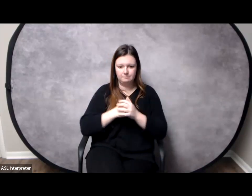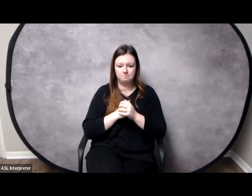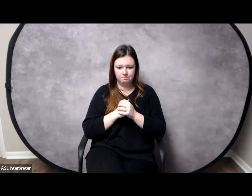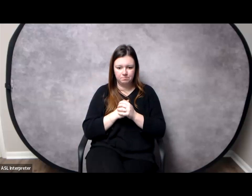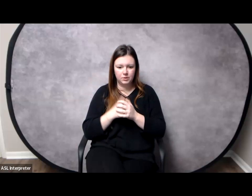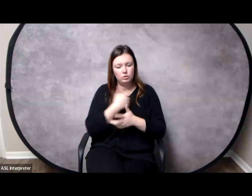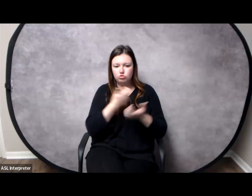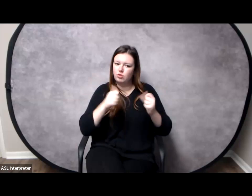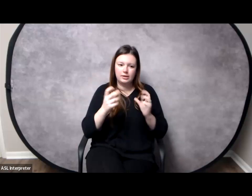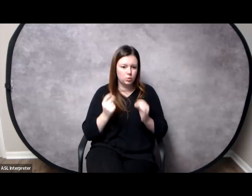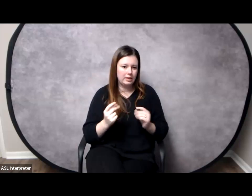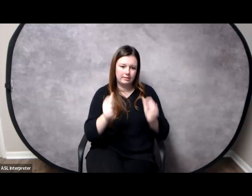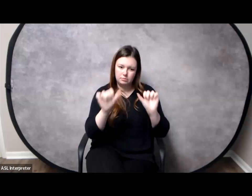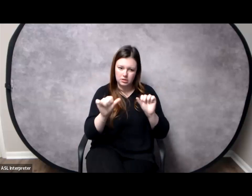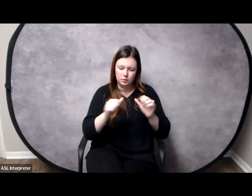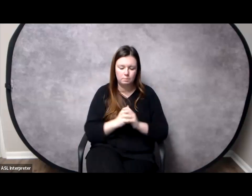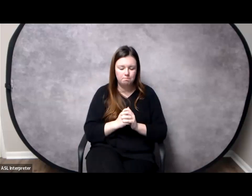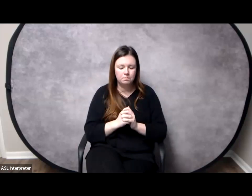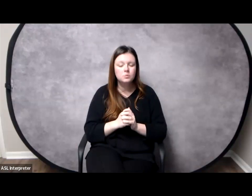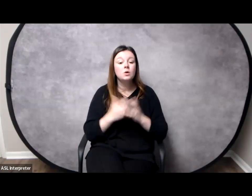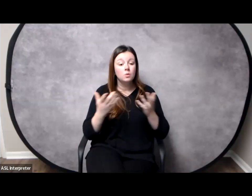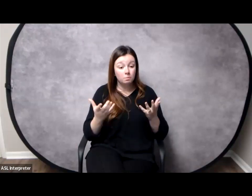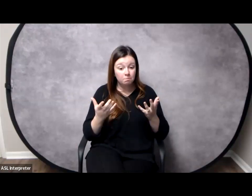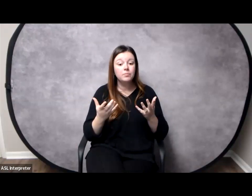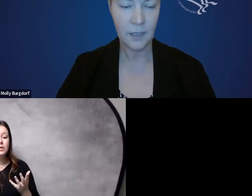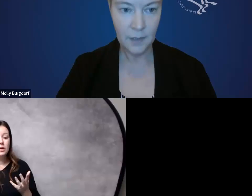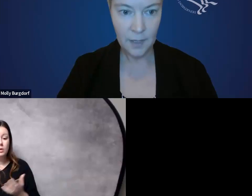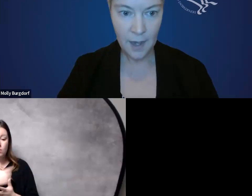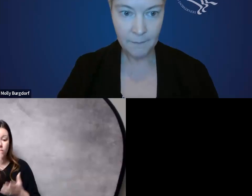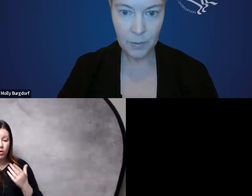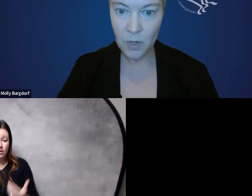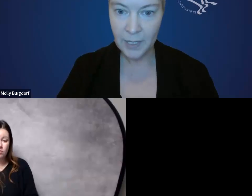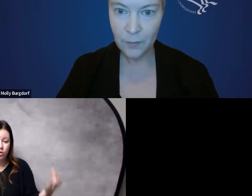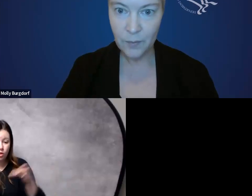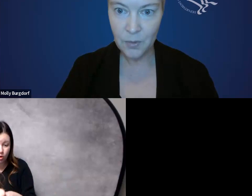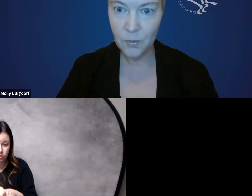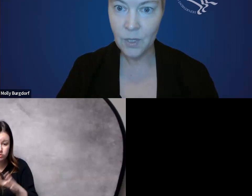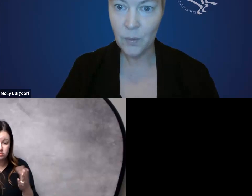But I once again want to encourage you all to please comment. We want to hear from you.